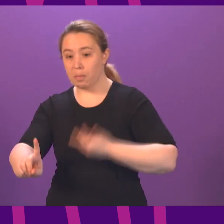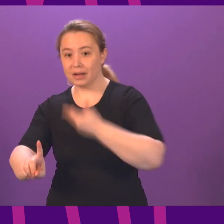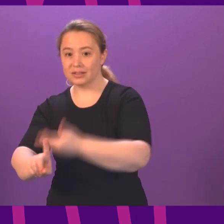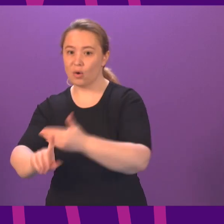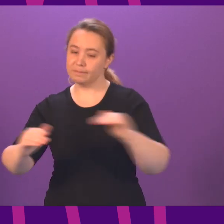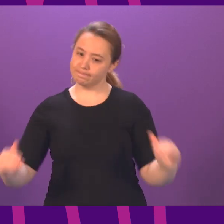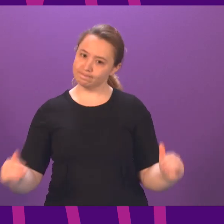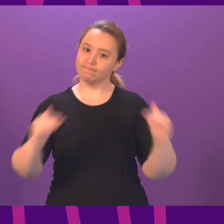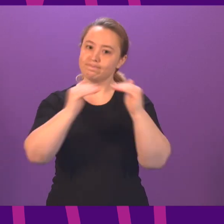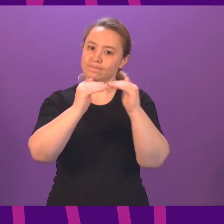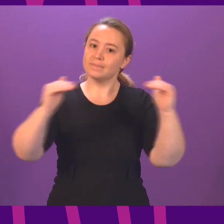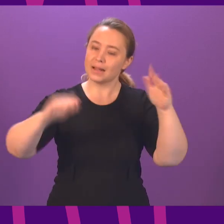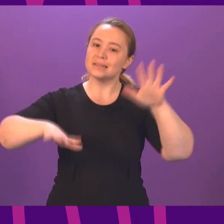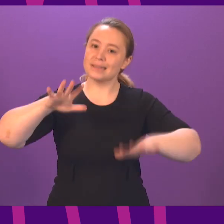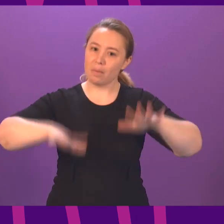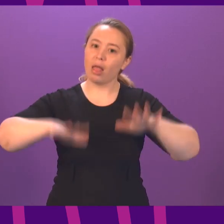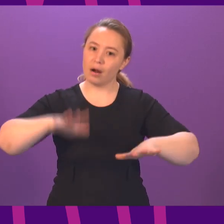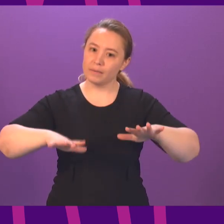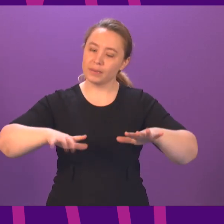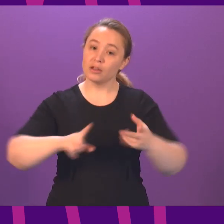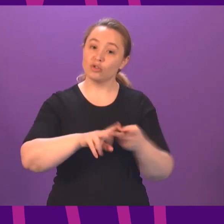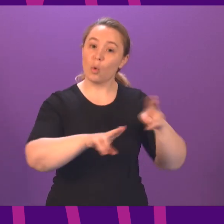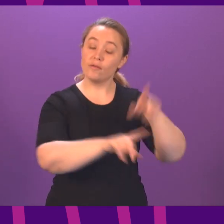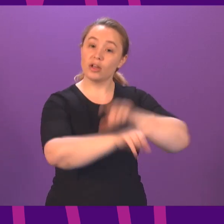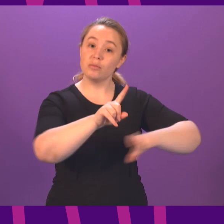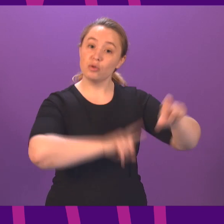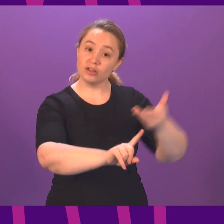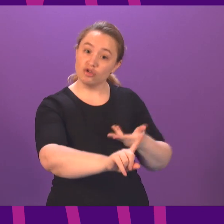the more we can do to reduce community transmission, the more we help to reduce transmission in our hospitals as well.